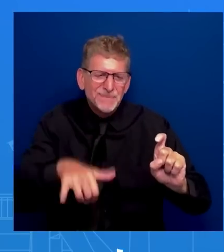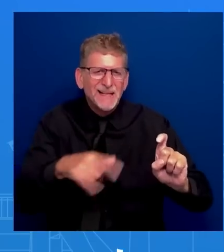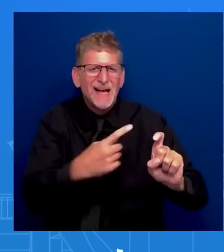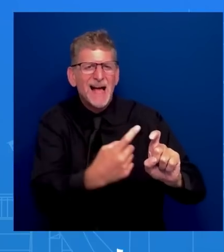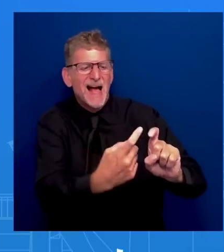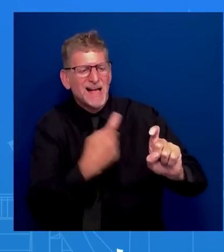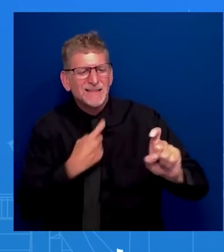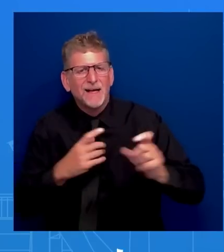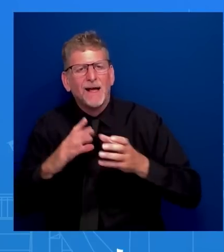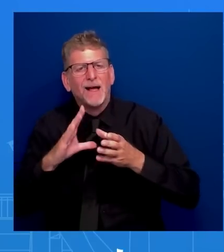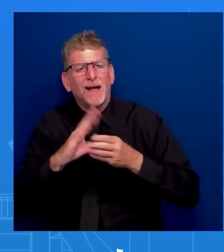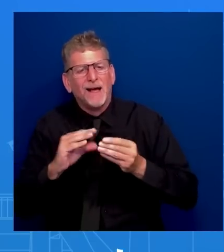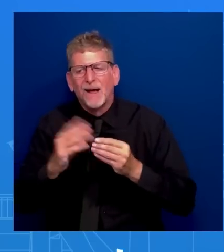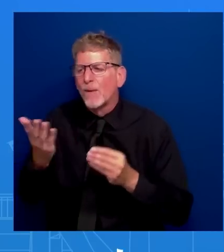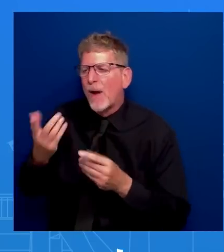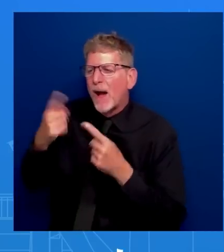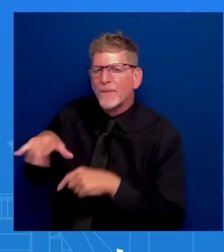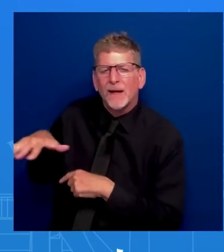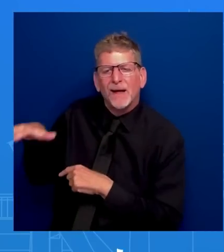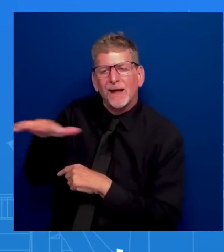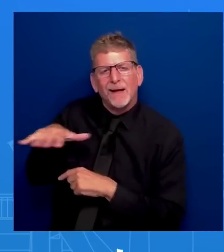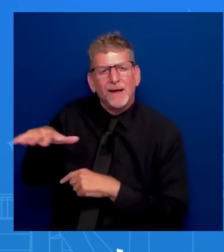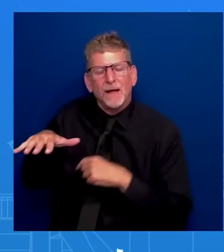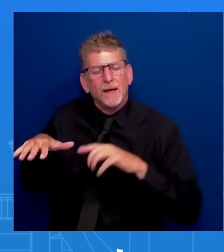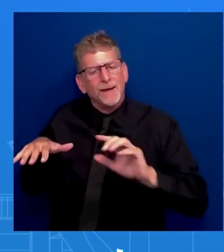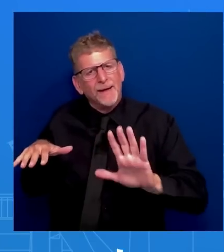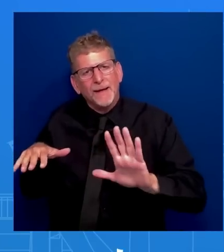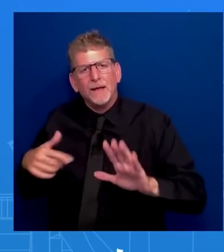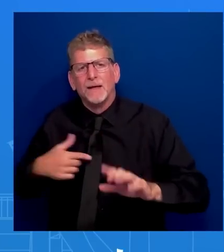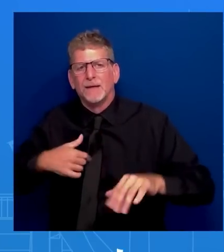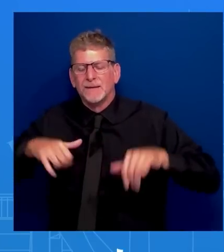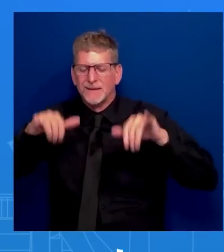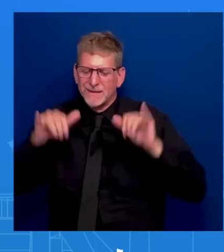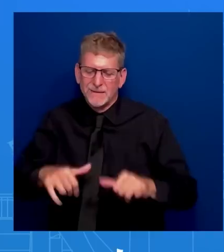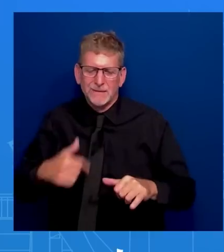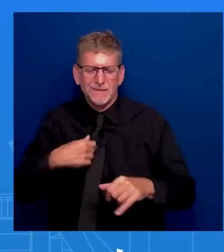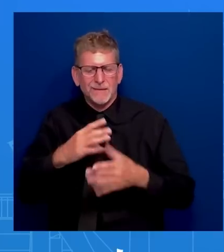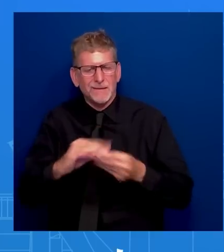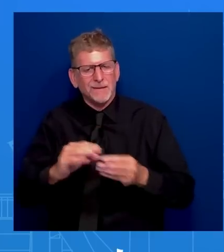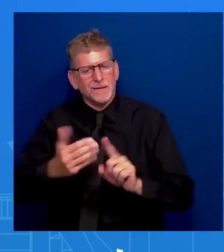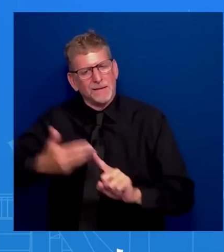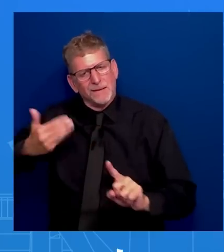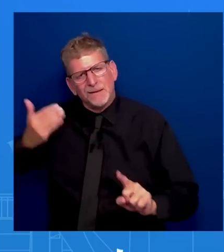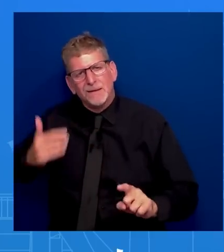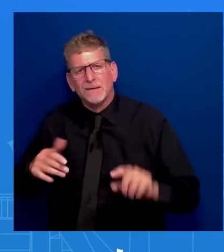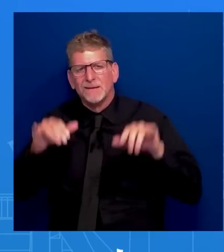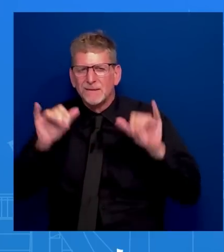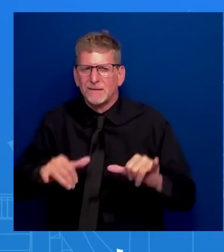So I'm going to stick to what I've been saying, is that this is a criminal investigation that's independent of --